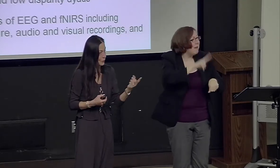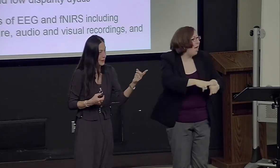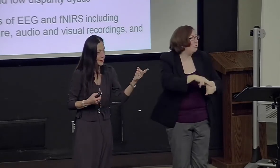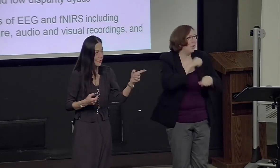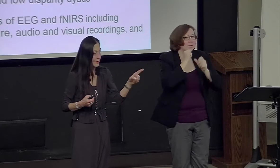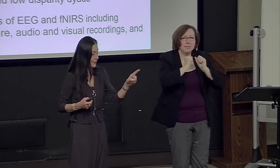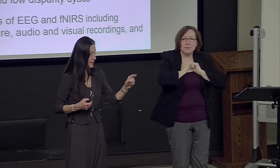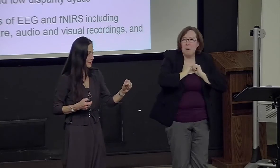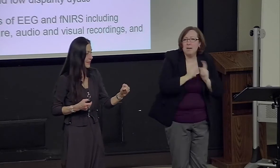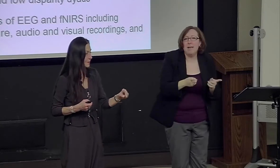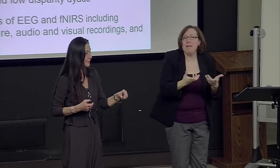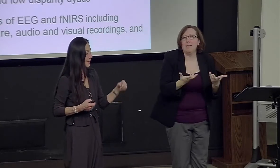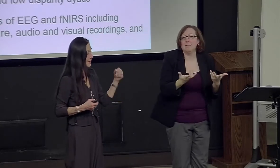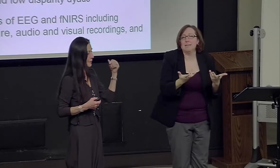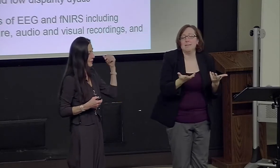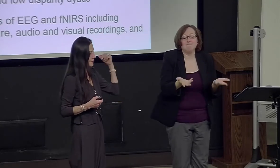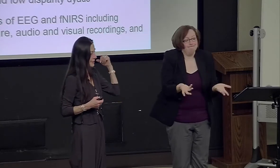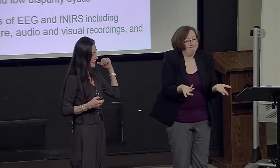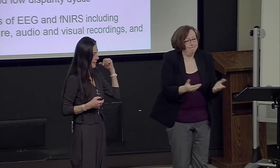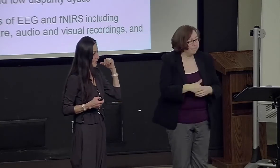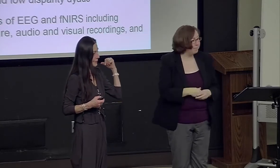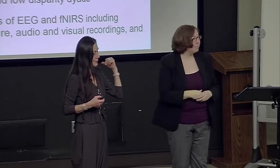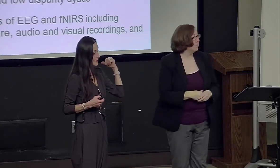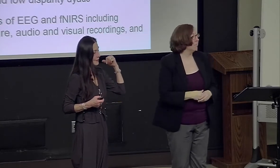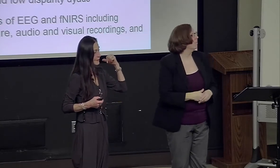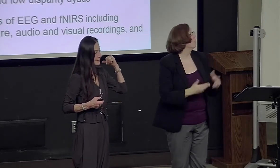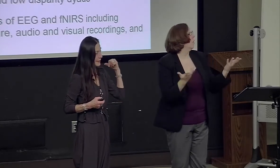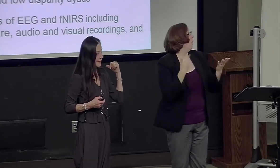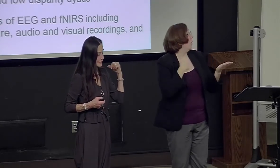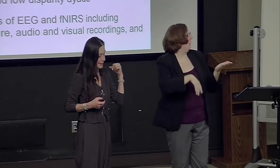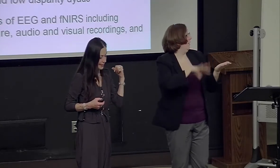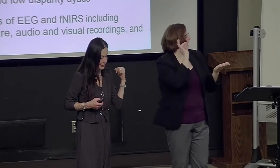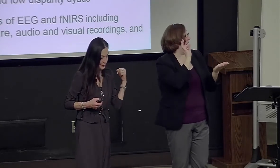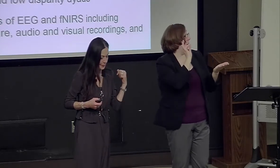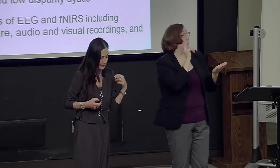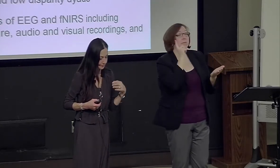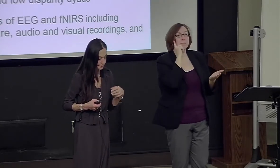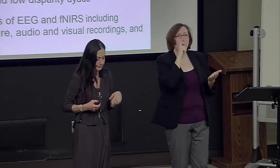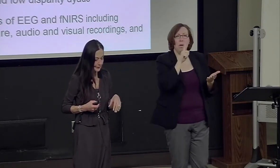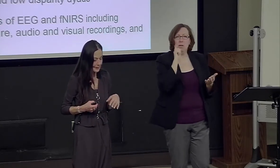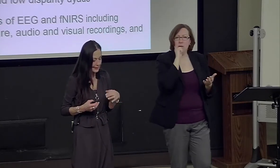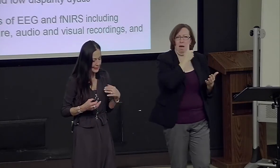And one of the things that we've discovered particularly in the eye-to-eye experiment